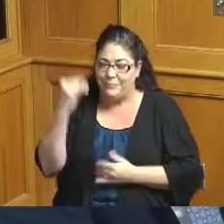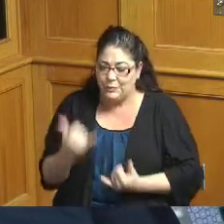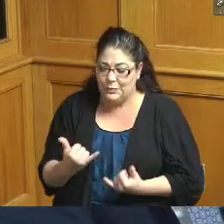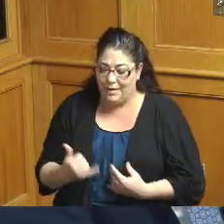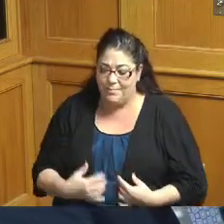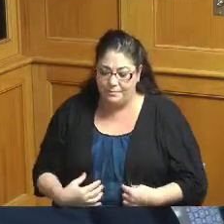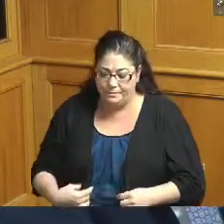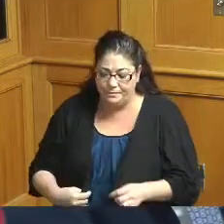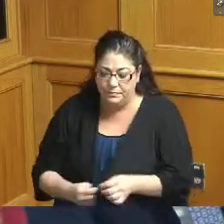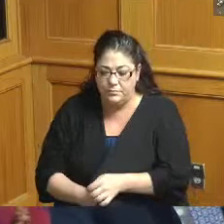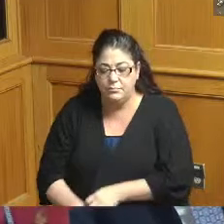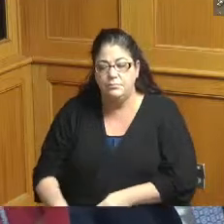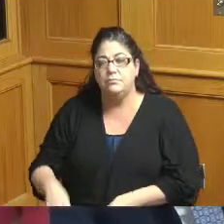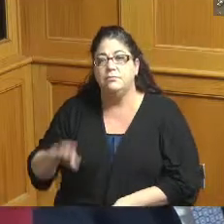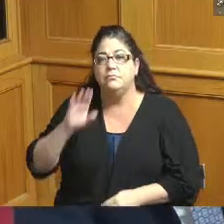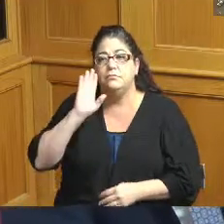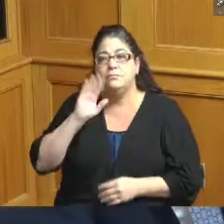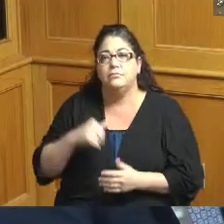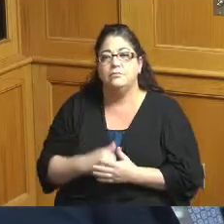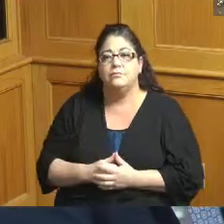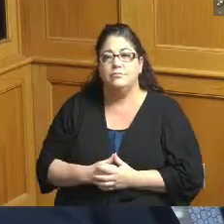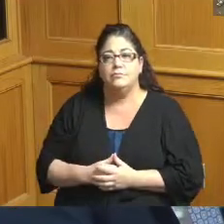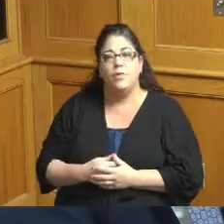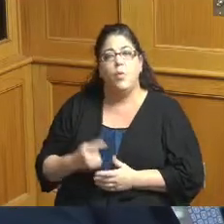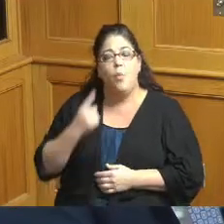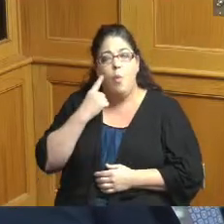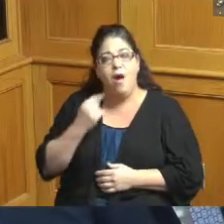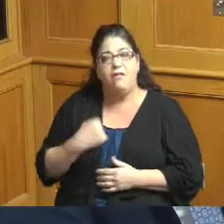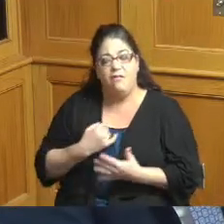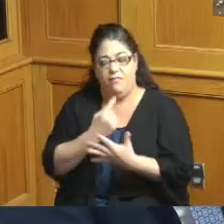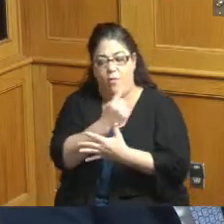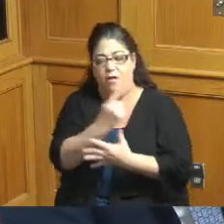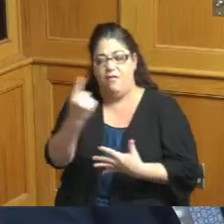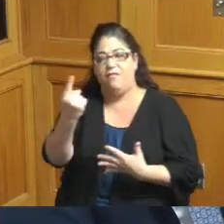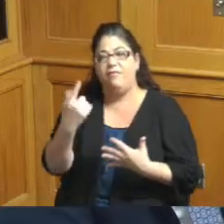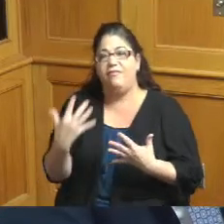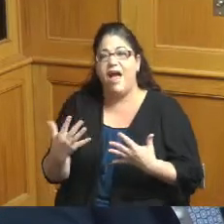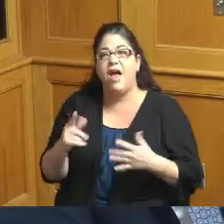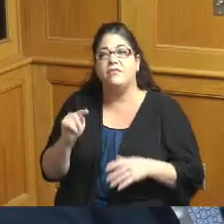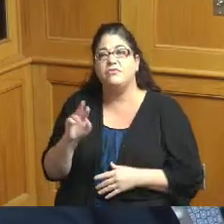as you know we're one of the five trial court divisions in Hamilton County handling divorces